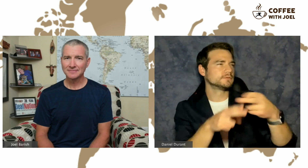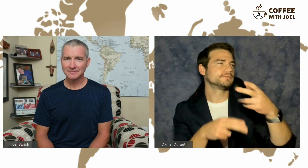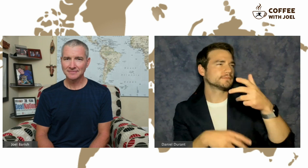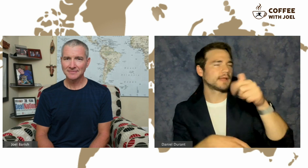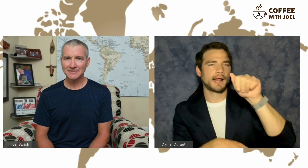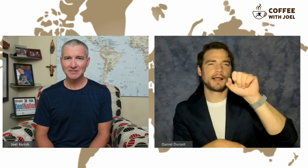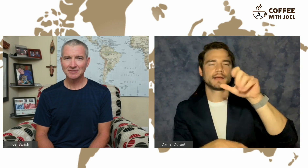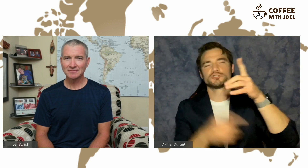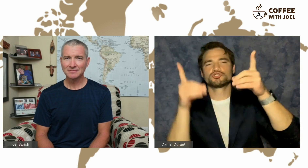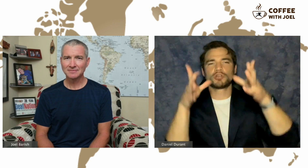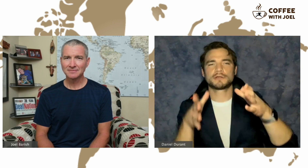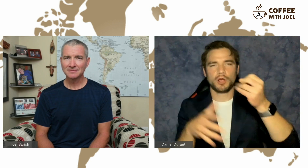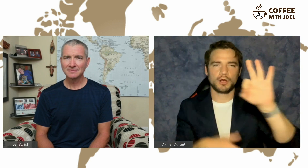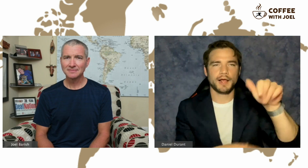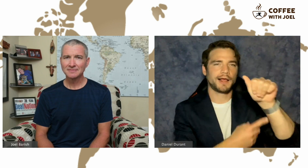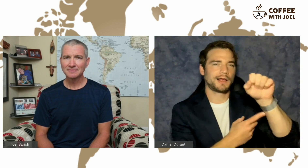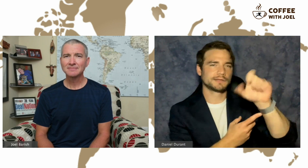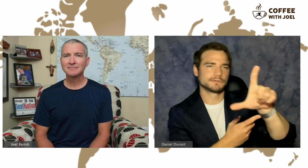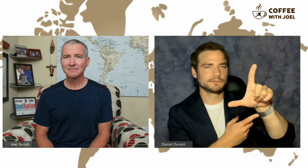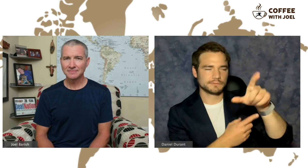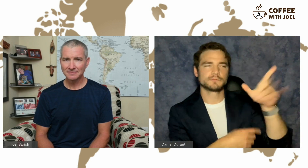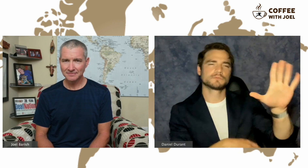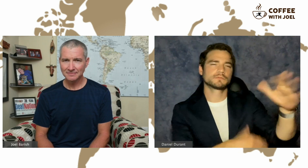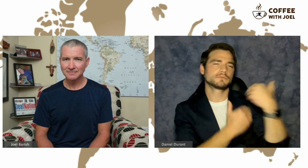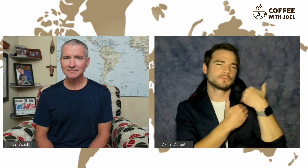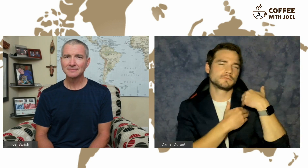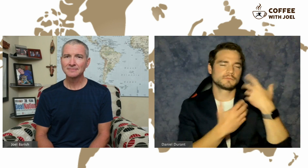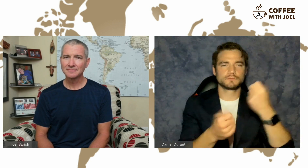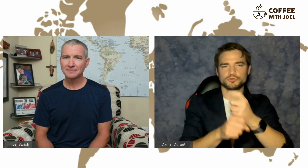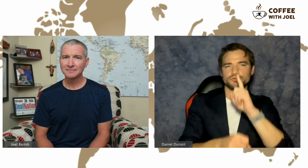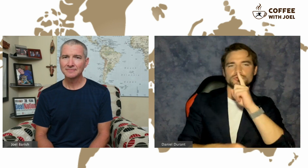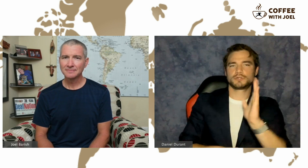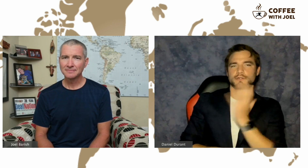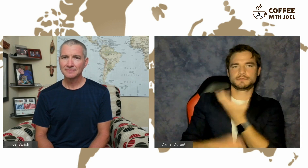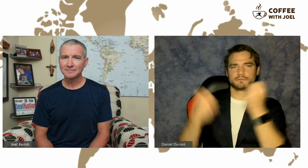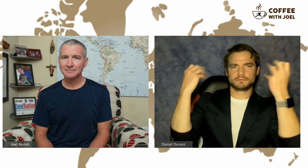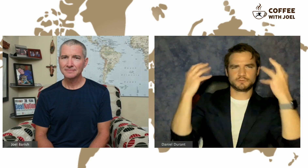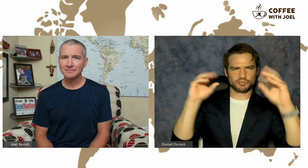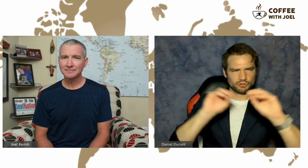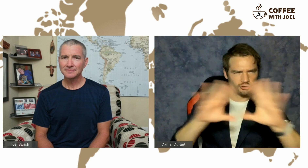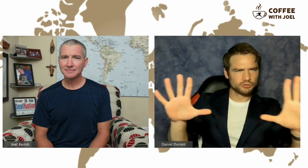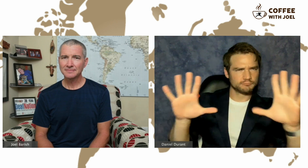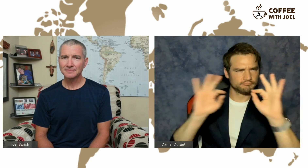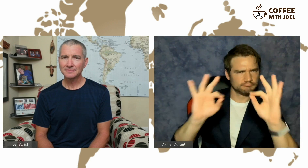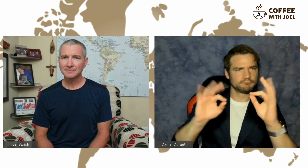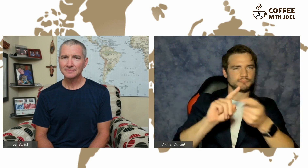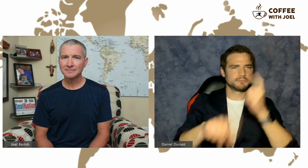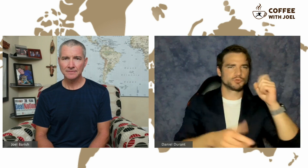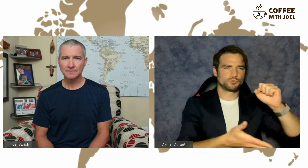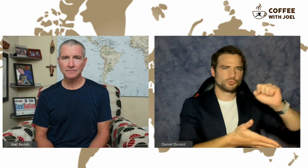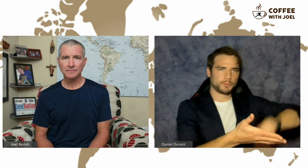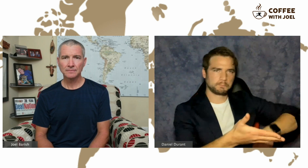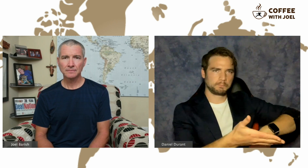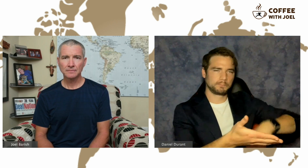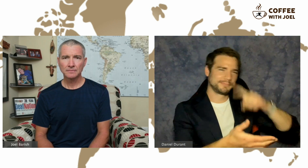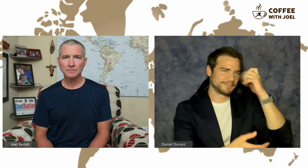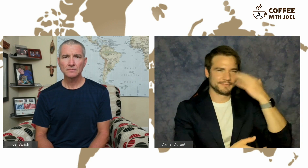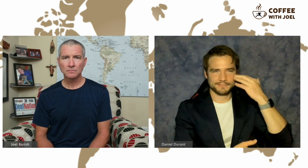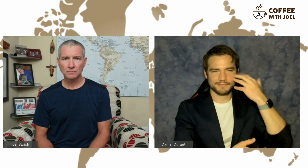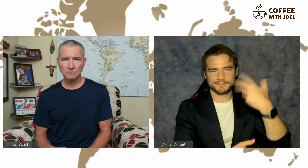or you could call them directors of ASL. Their responsibility is to make sure our signing is clear and fits the script, because, you know,